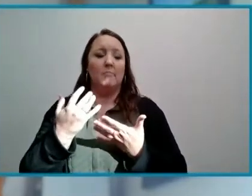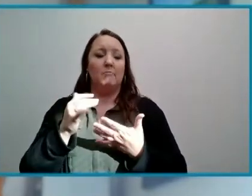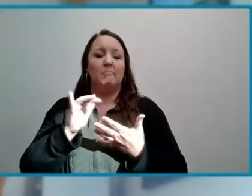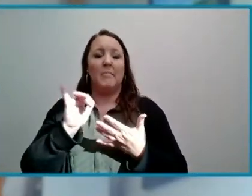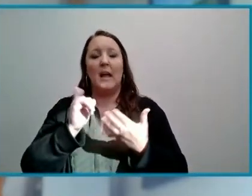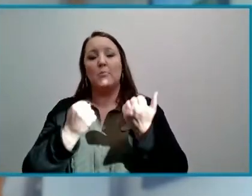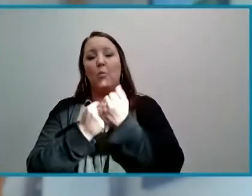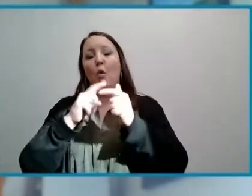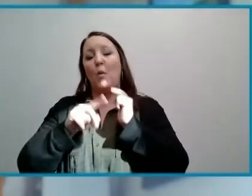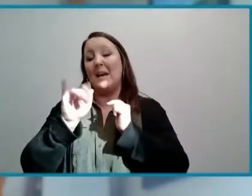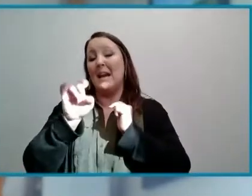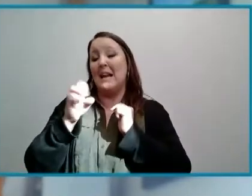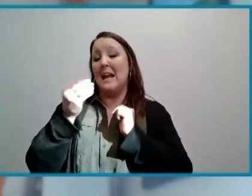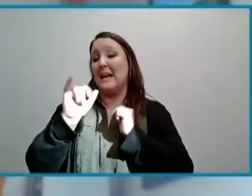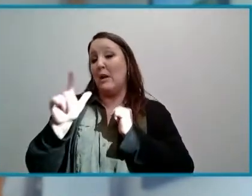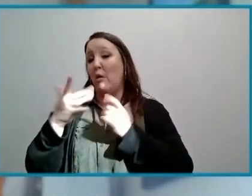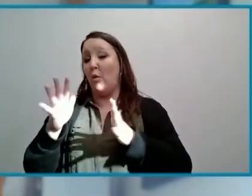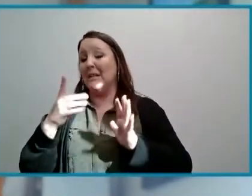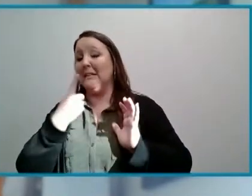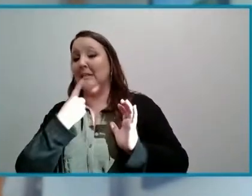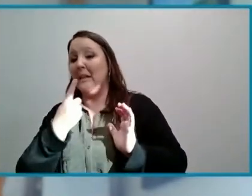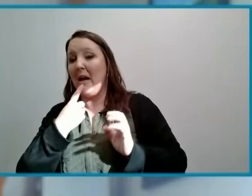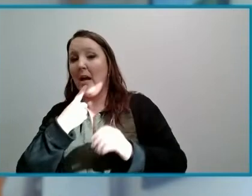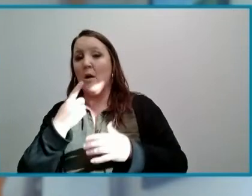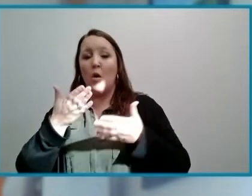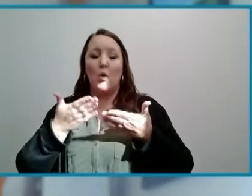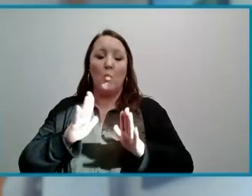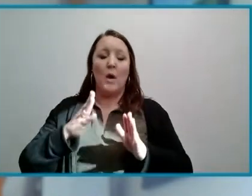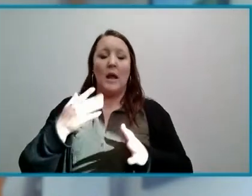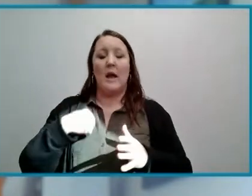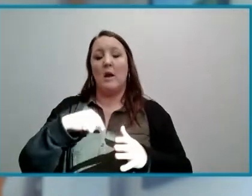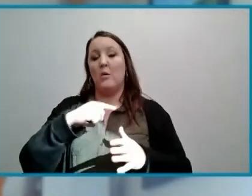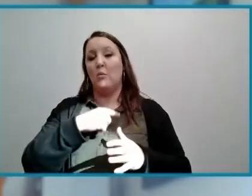shared, um, the way we've been thinking about this work,